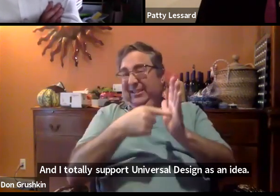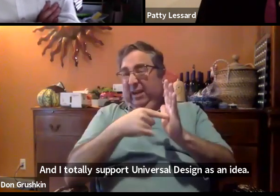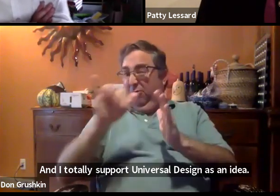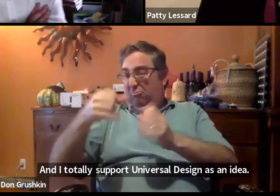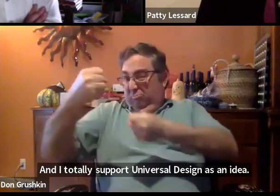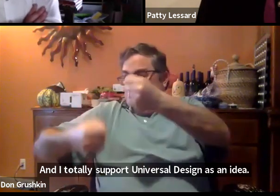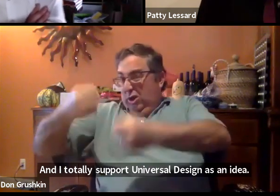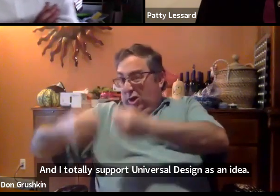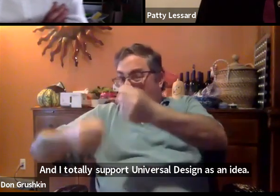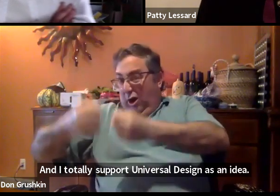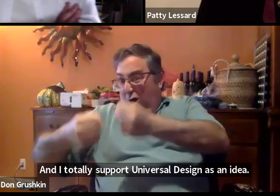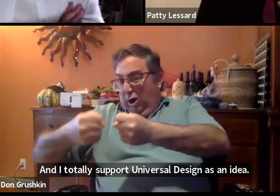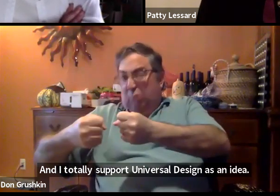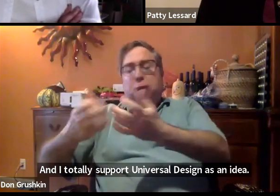And I totally support Universal Design as an idea.